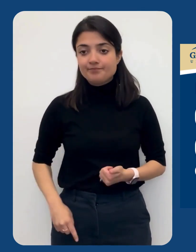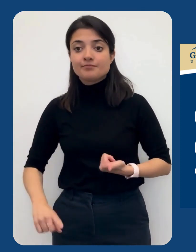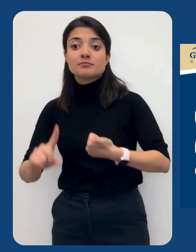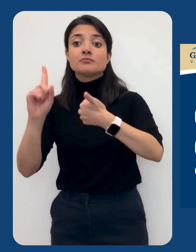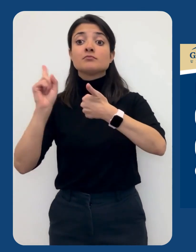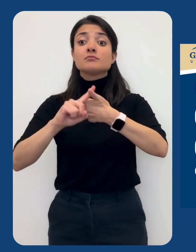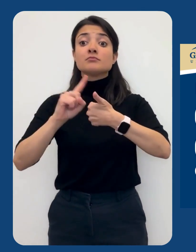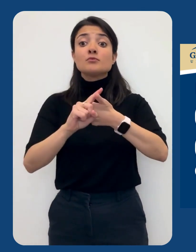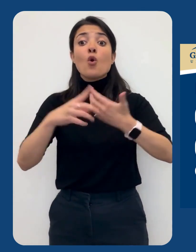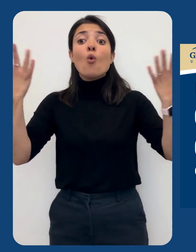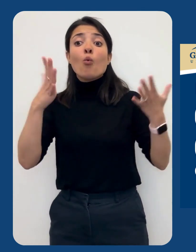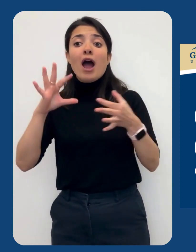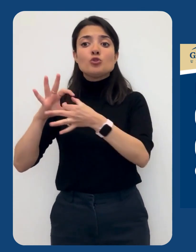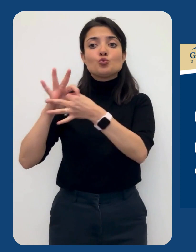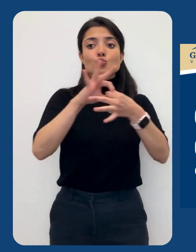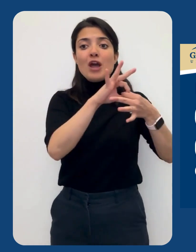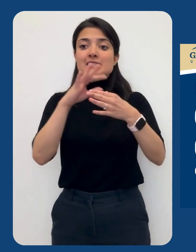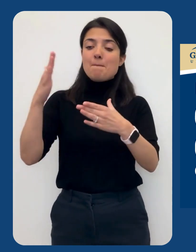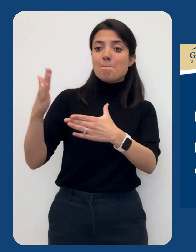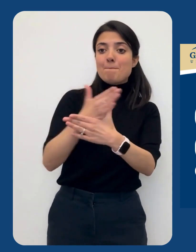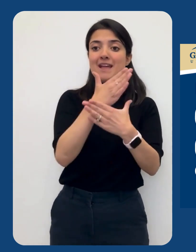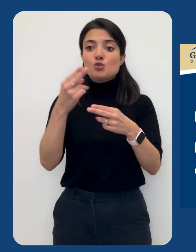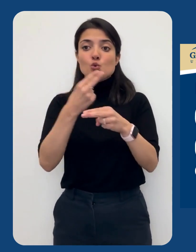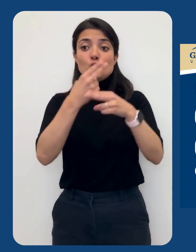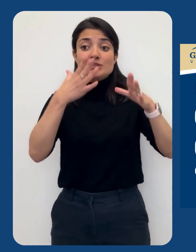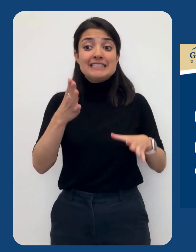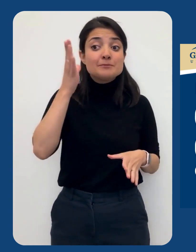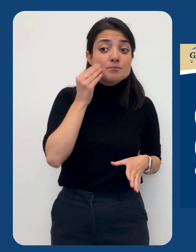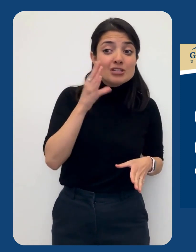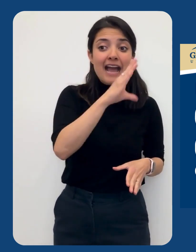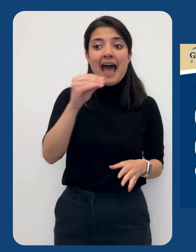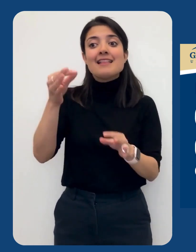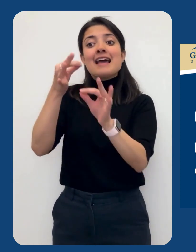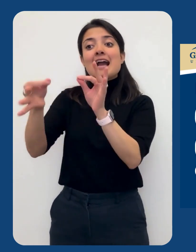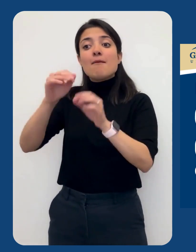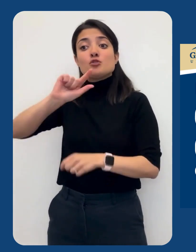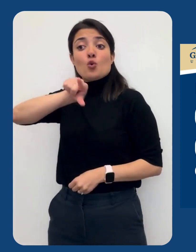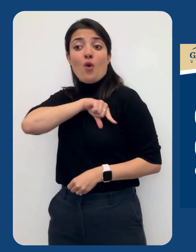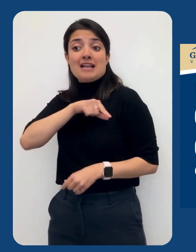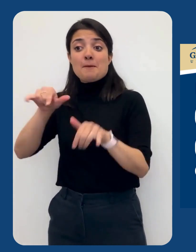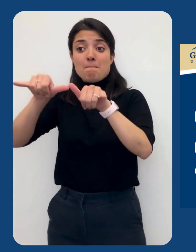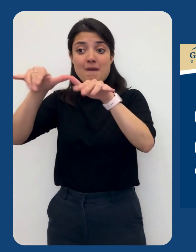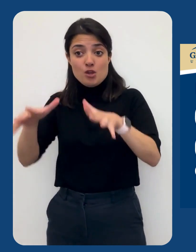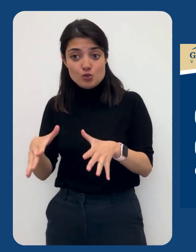1. What is the relationship between the user experience and caption quality metrics;